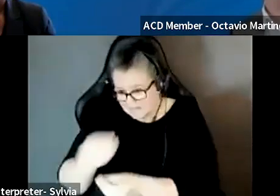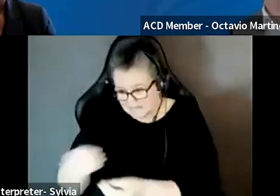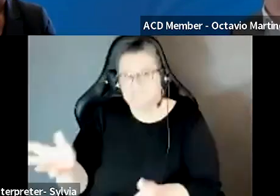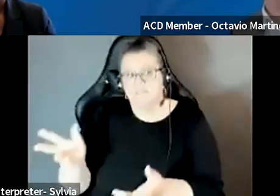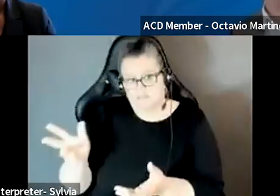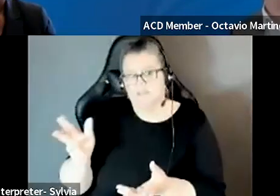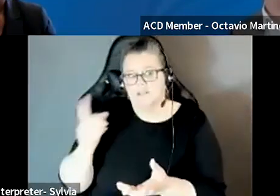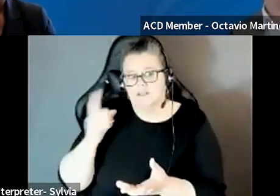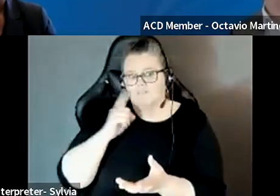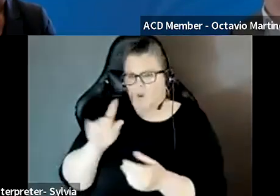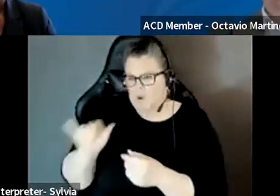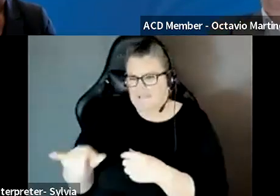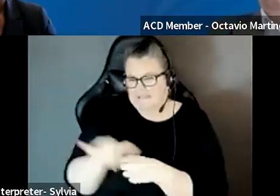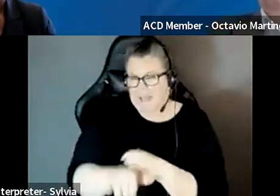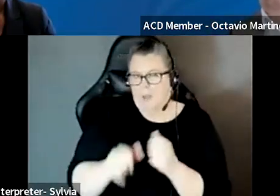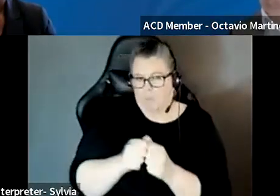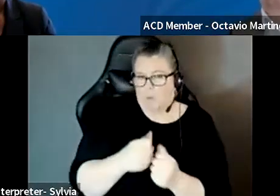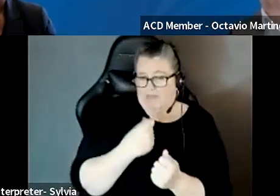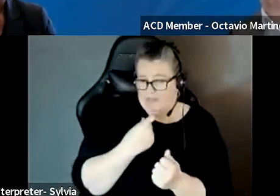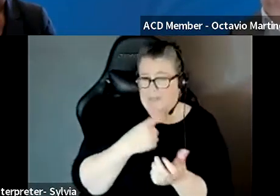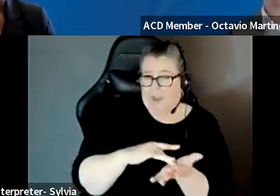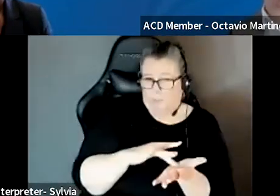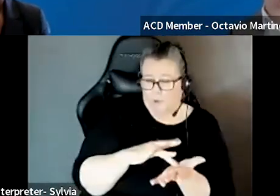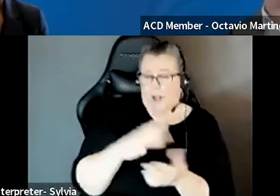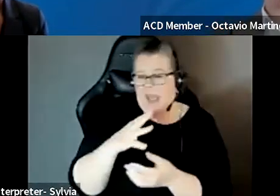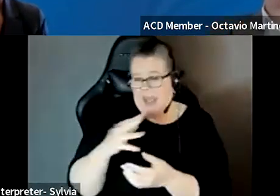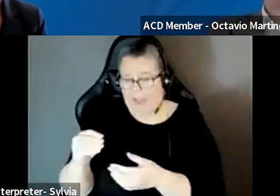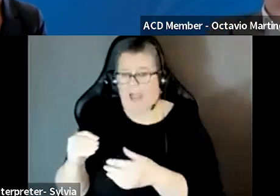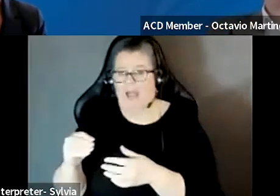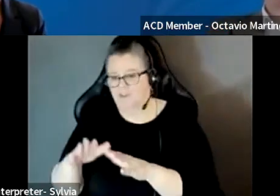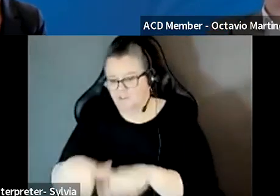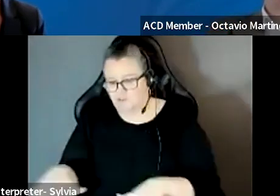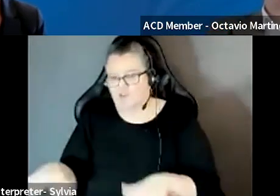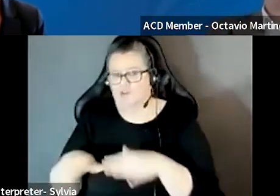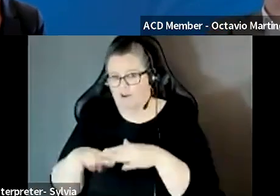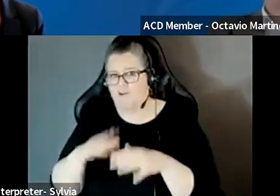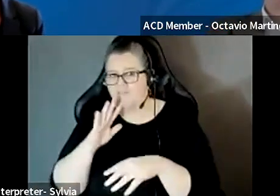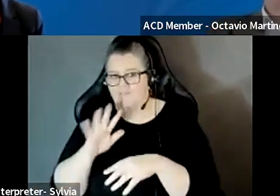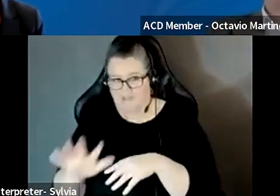for both the therapeutics as well as for the childhood vaccines; because I think those efforts would really have --